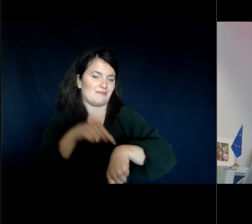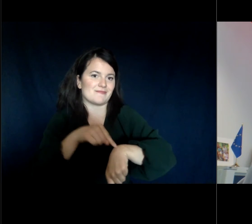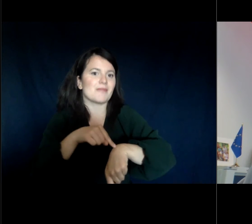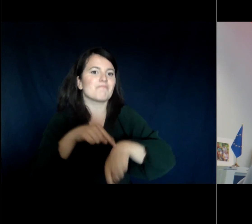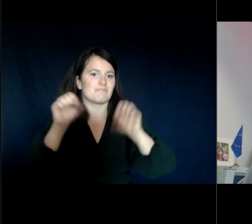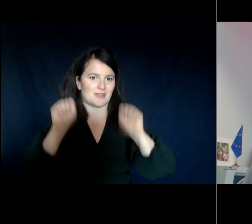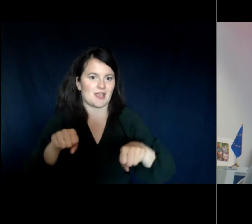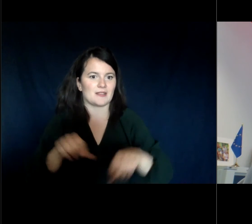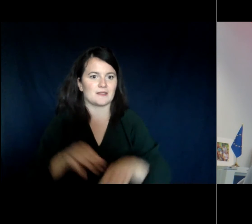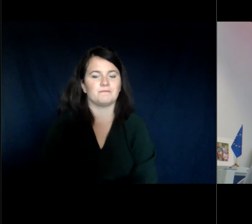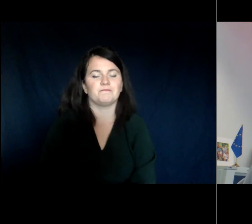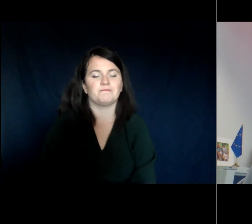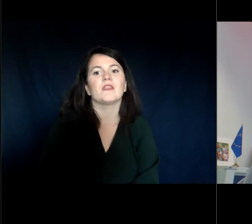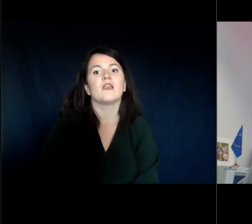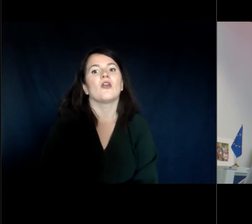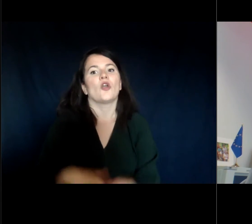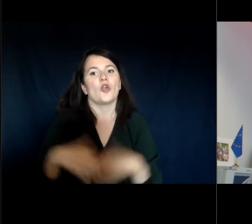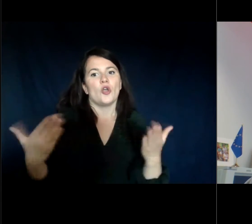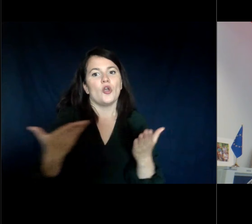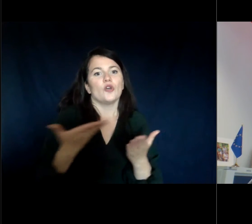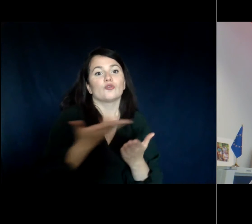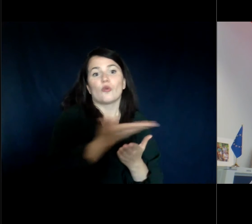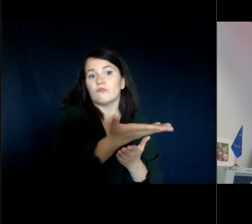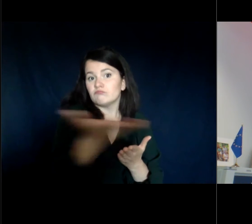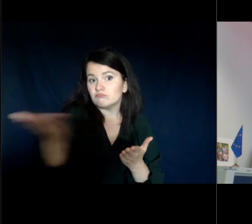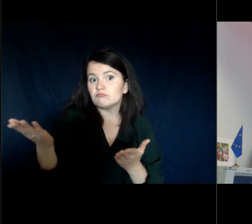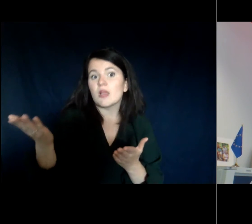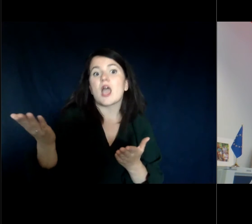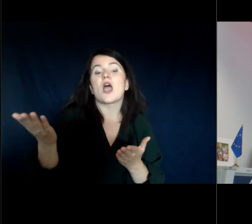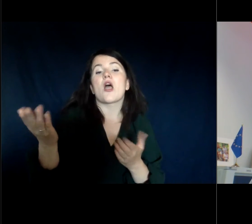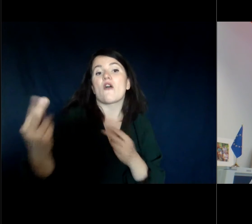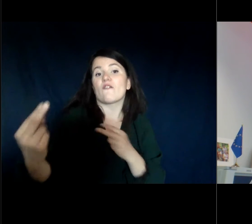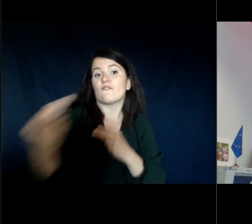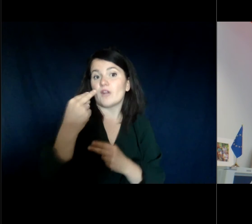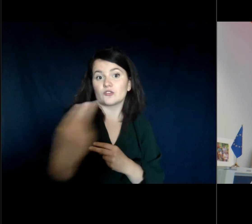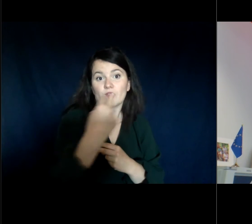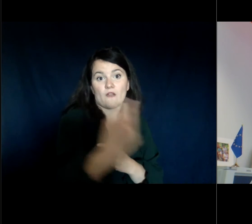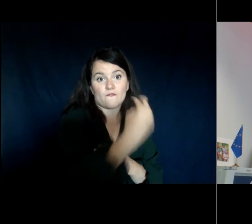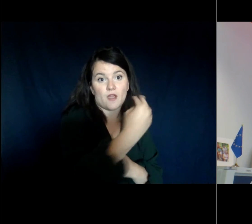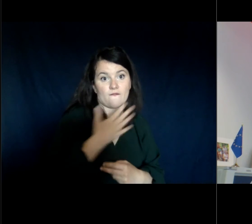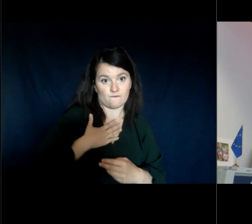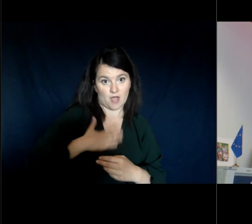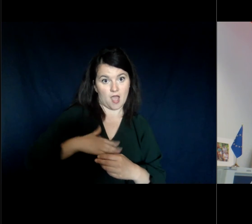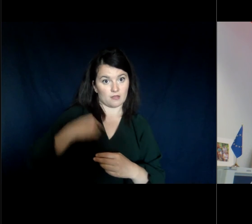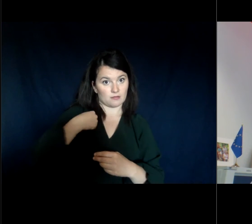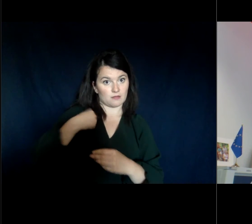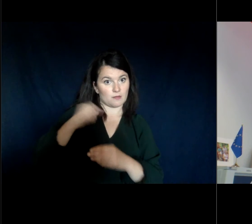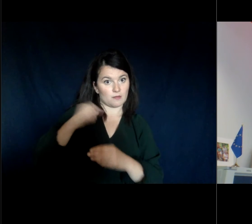to the participants if they think it's useful. I represent social service providers, EASPD.